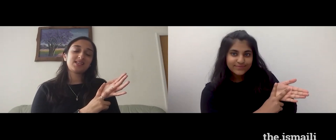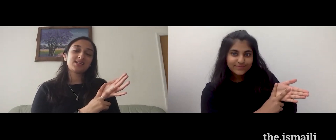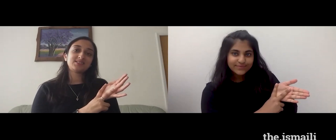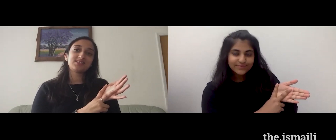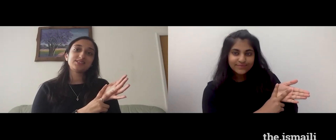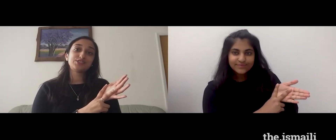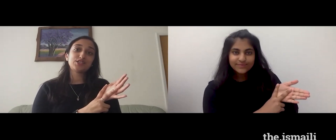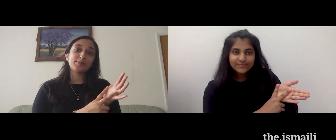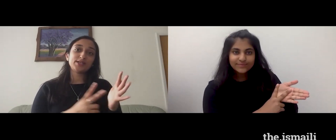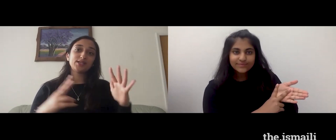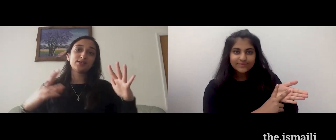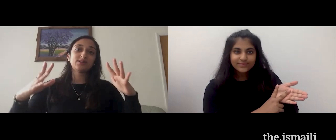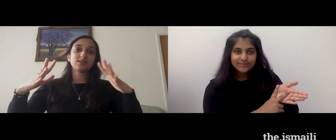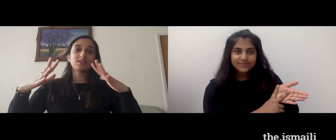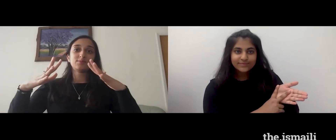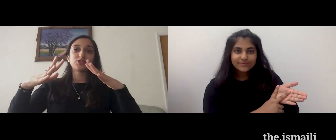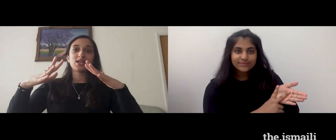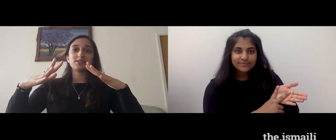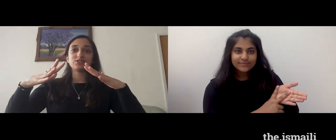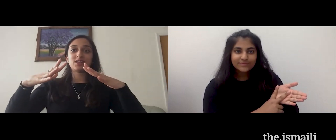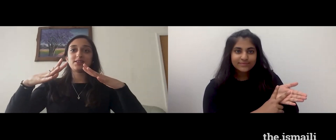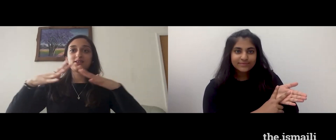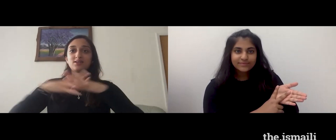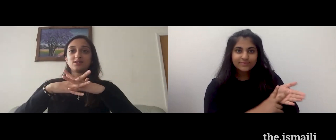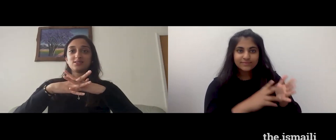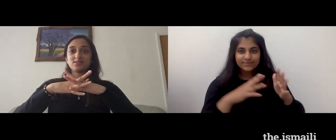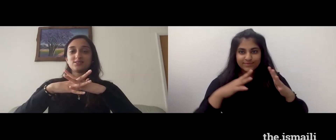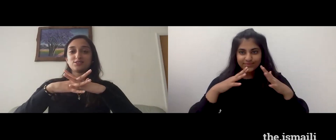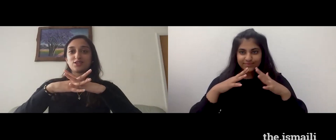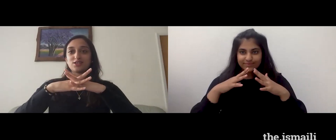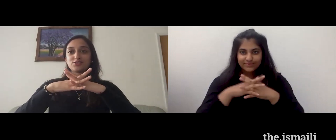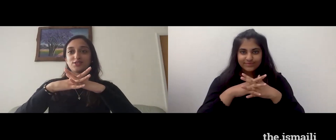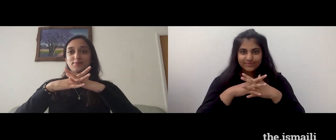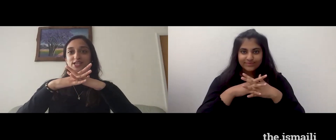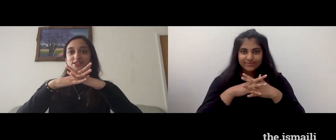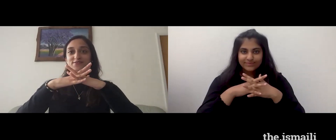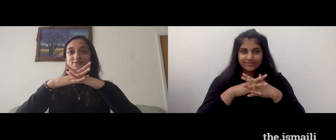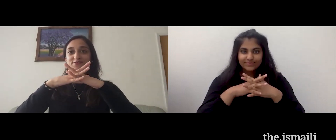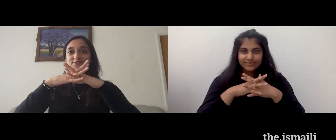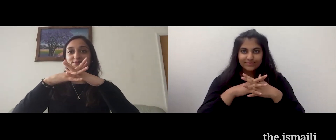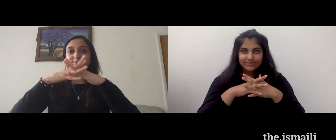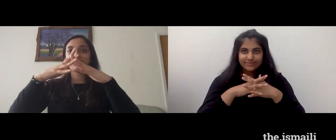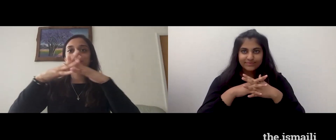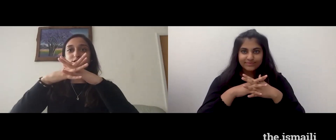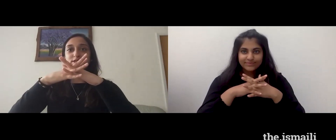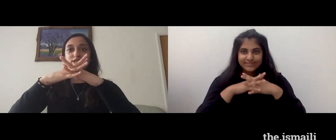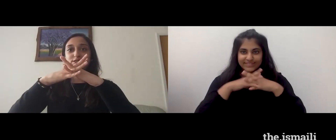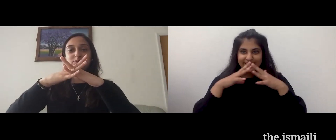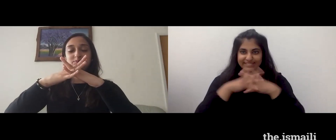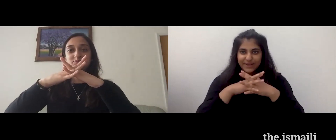The next letter is “W”. Put your hands together “W”.